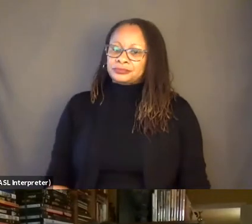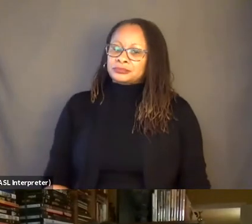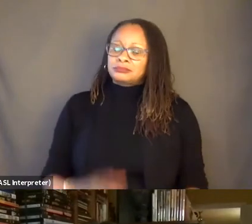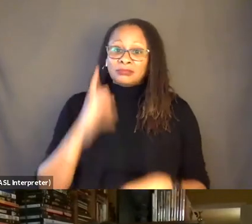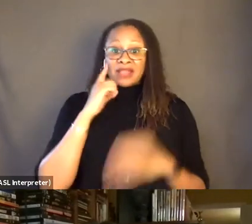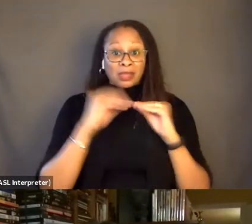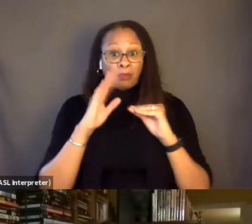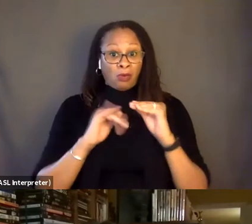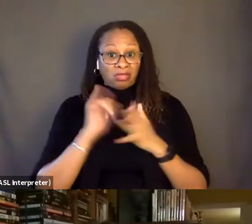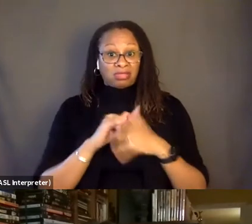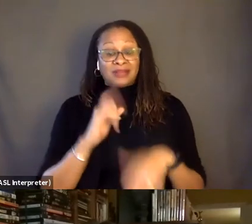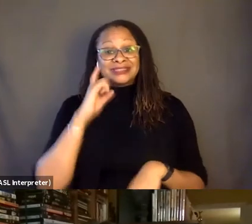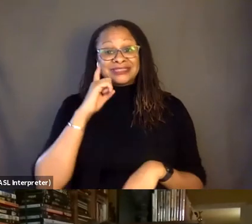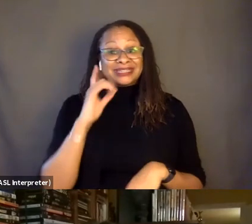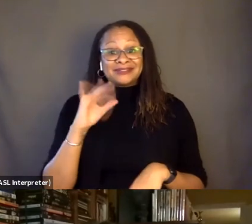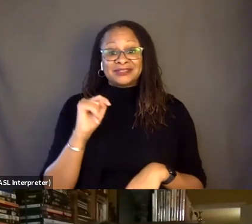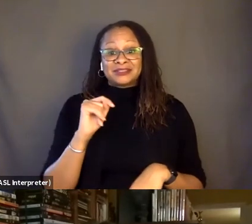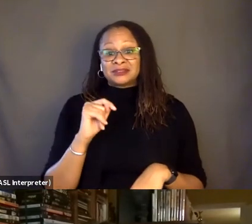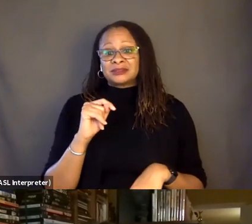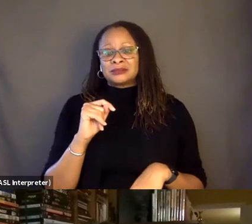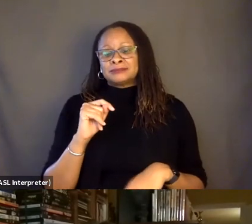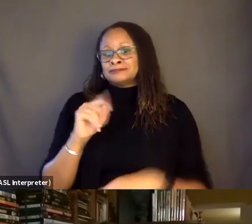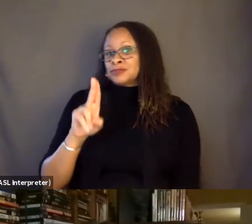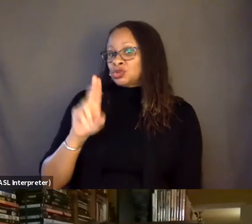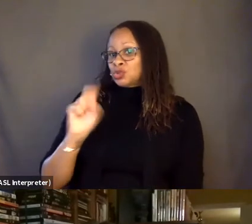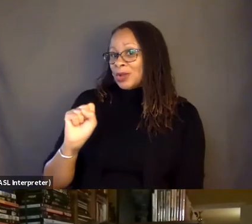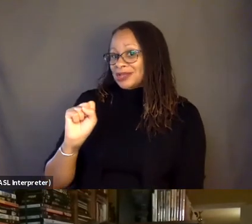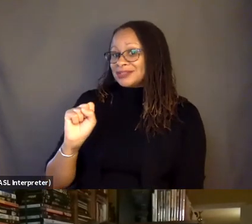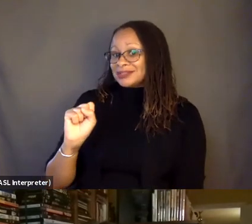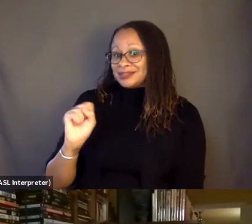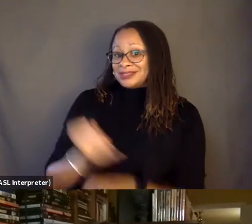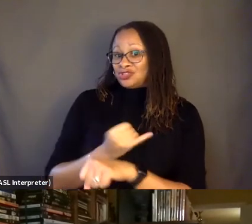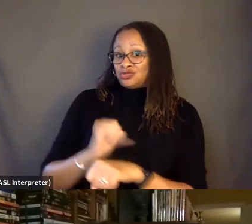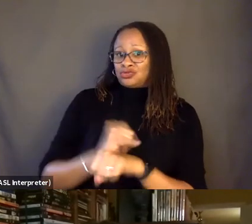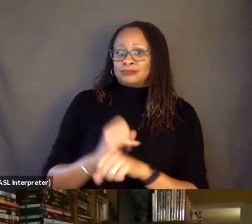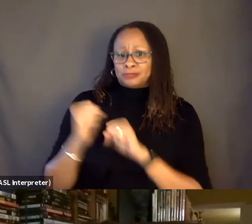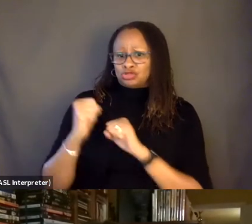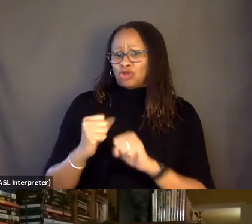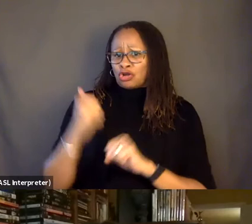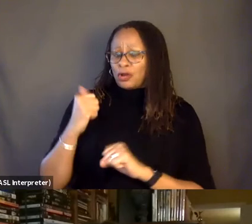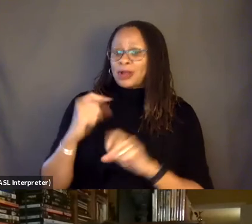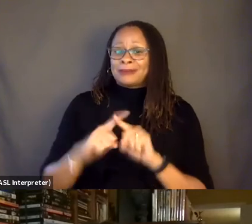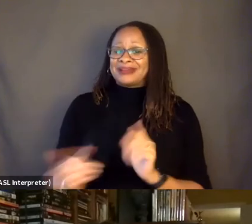Like, look, the U.S. institutions, American institutions were stronger. But again, just by a little bit,